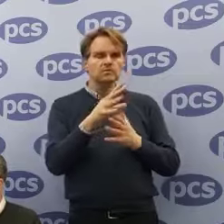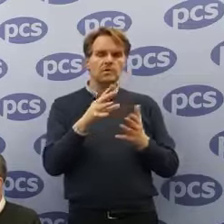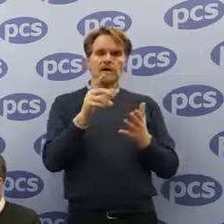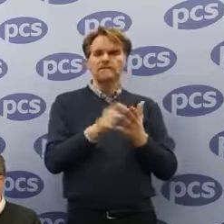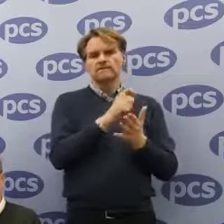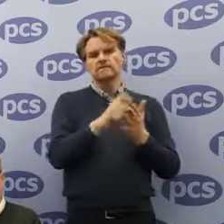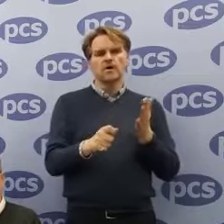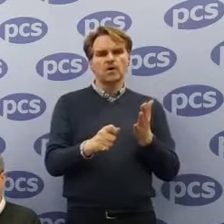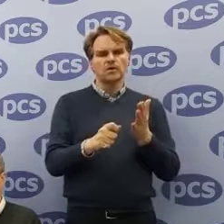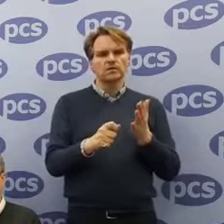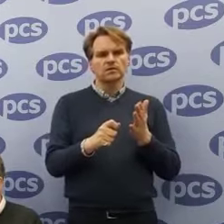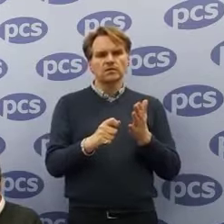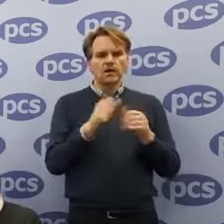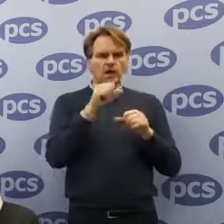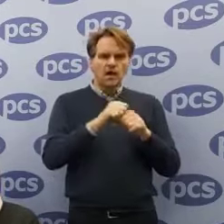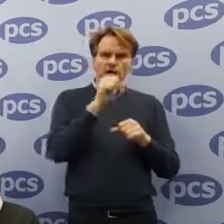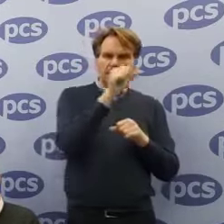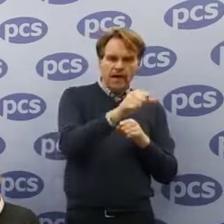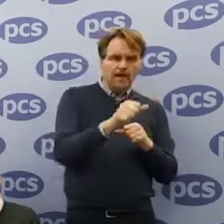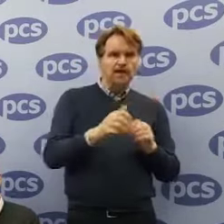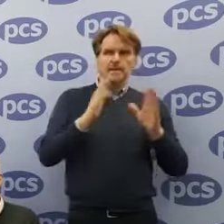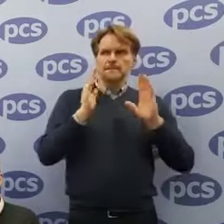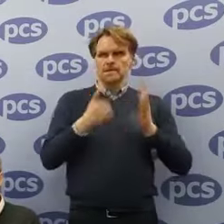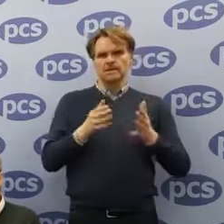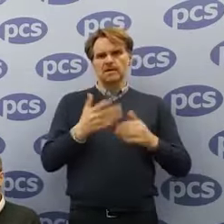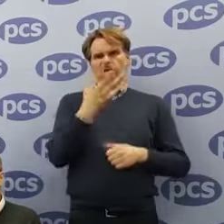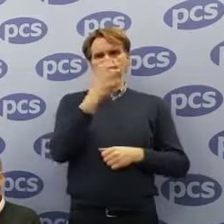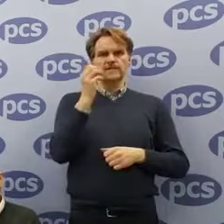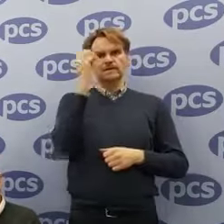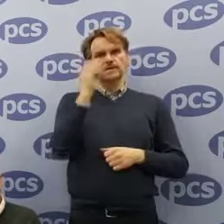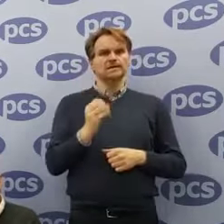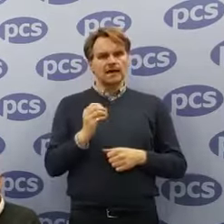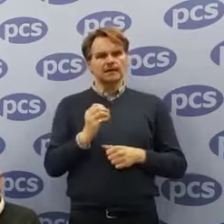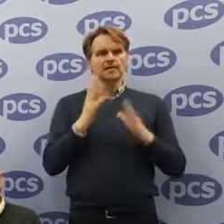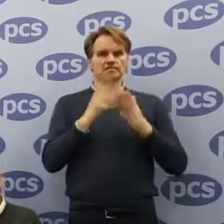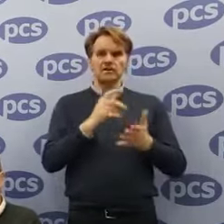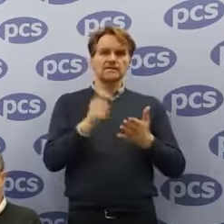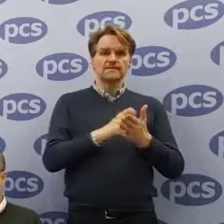introducing this 50% of people have to vote, so it's the law of the land, it's